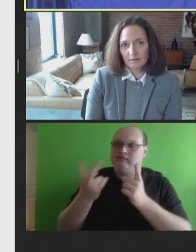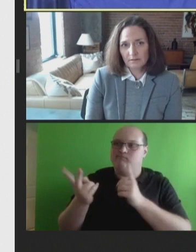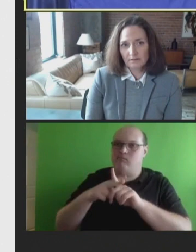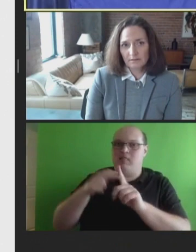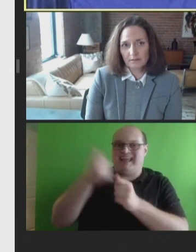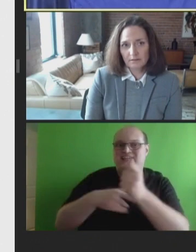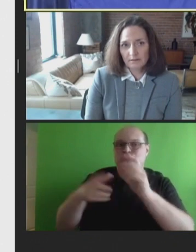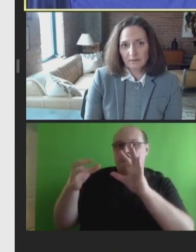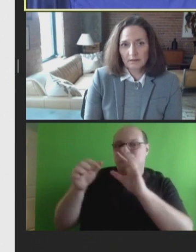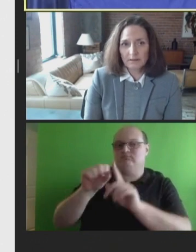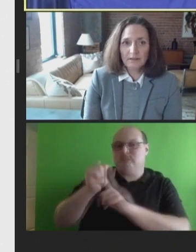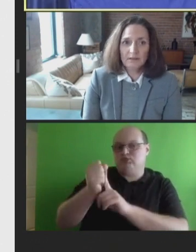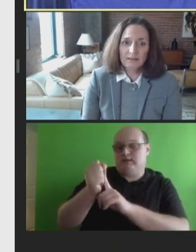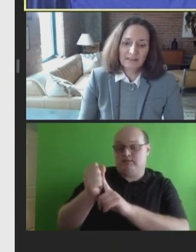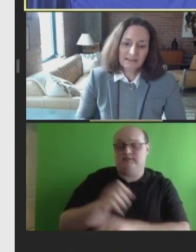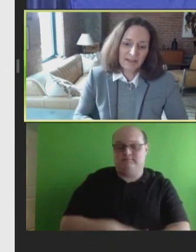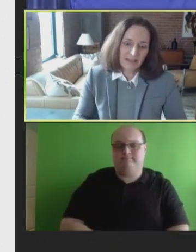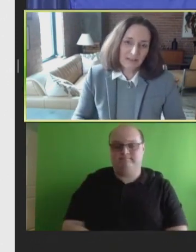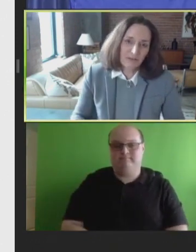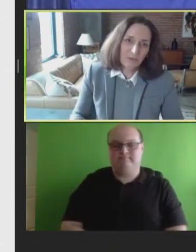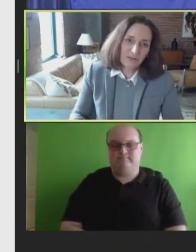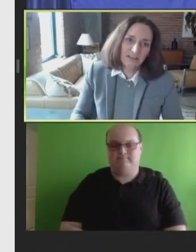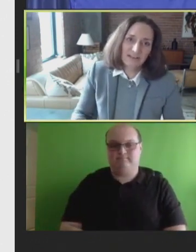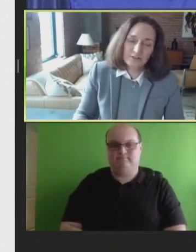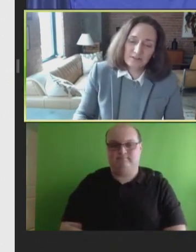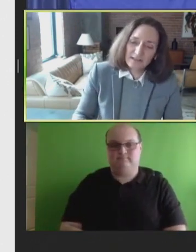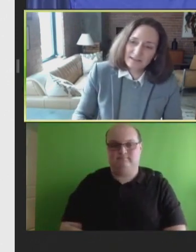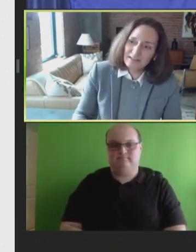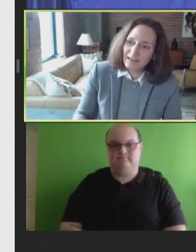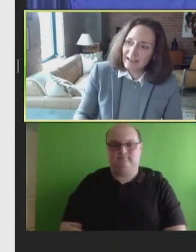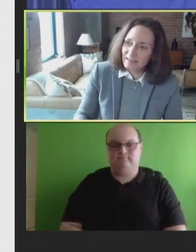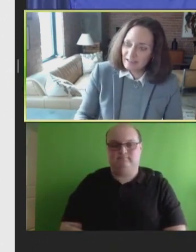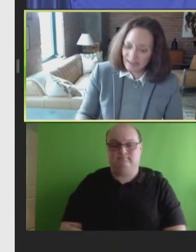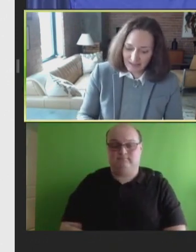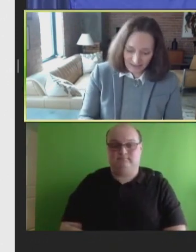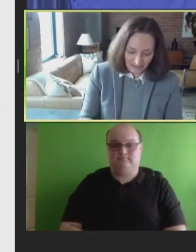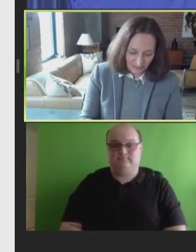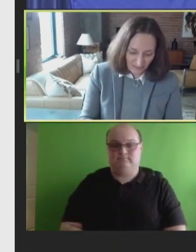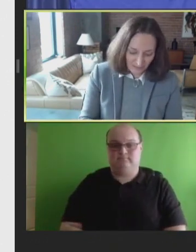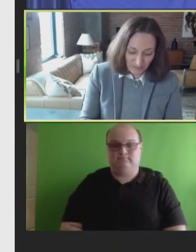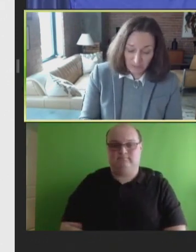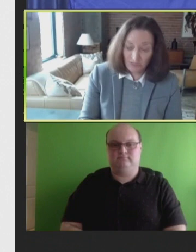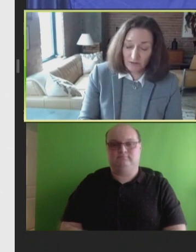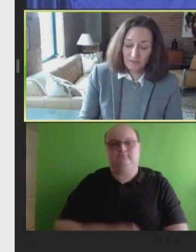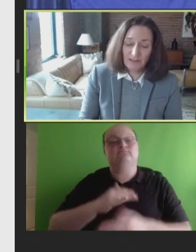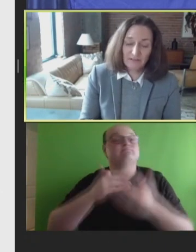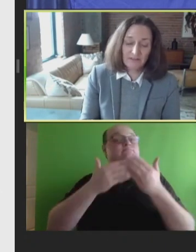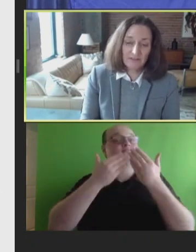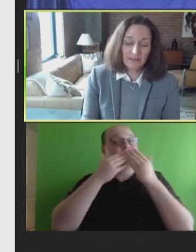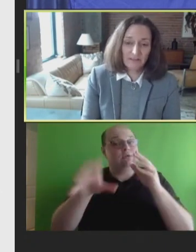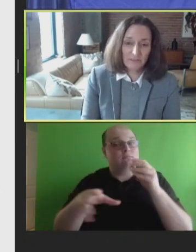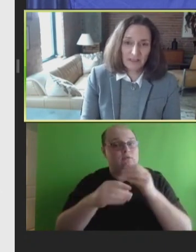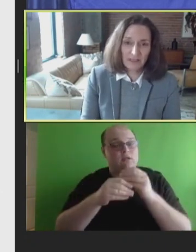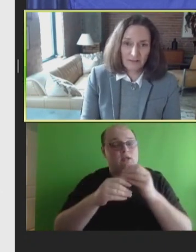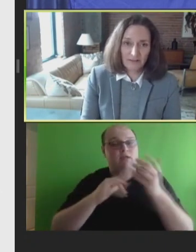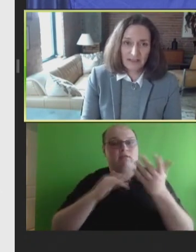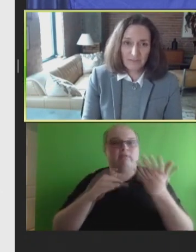Anne Edwards: Thank you. And just to add to that, I mean, we're, obviously -- I'm thinking